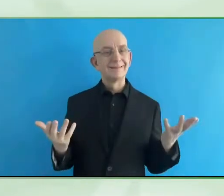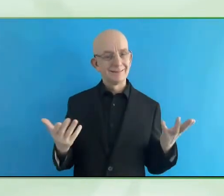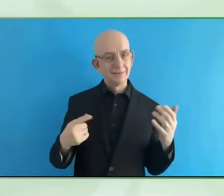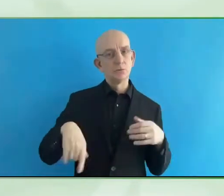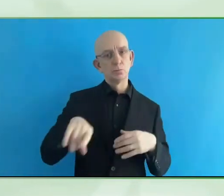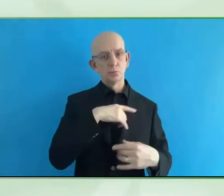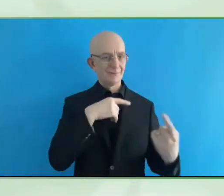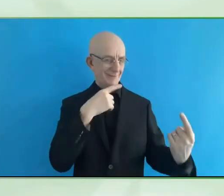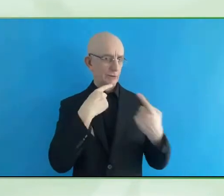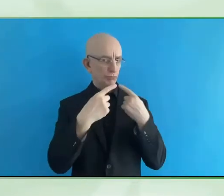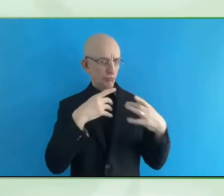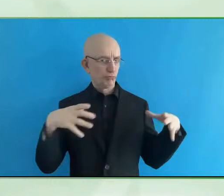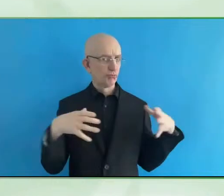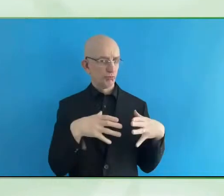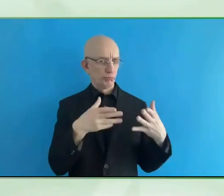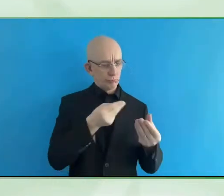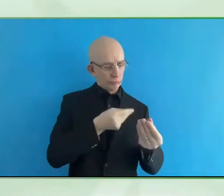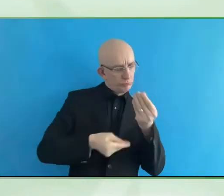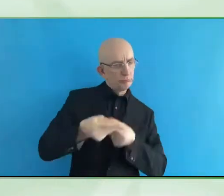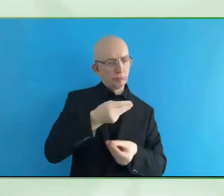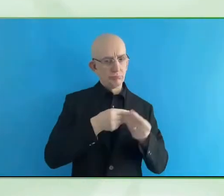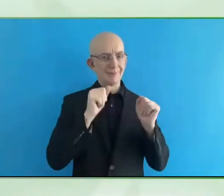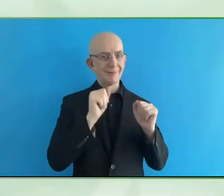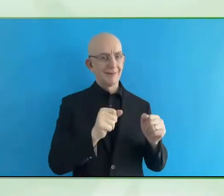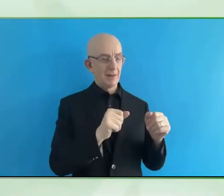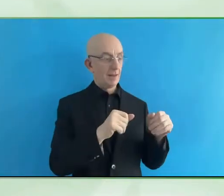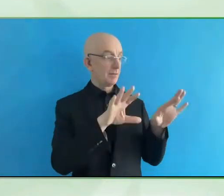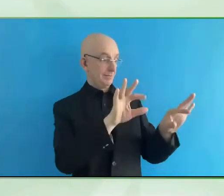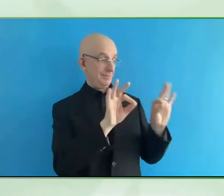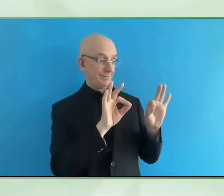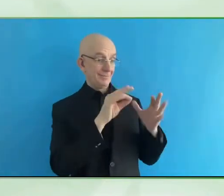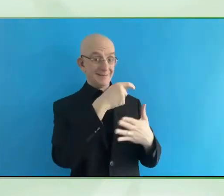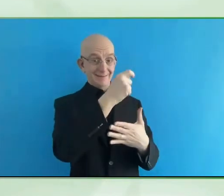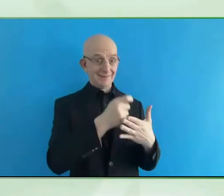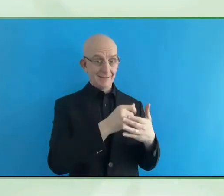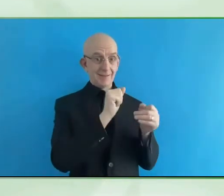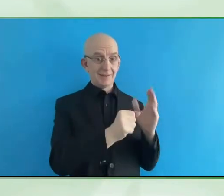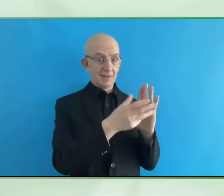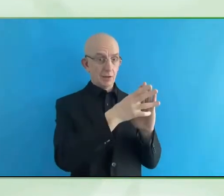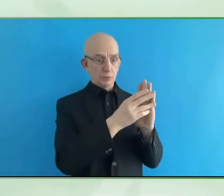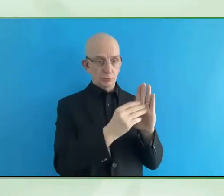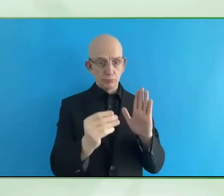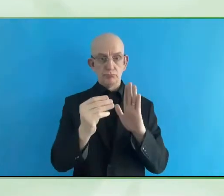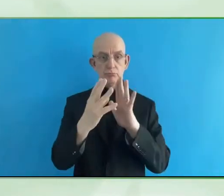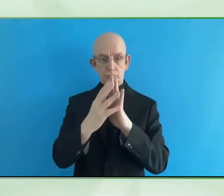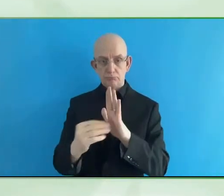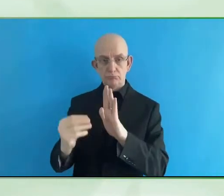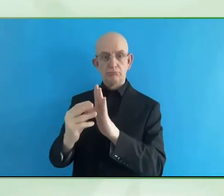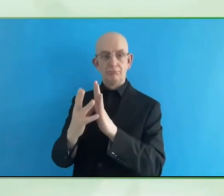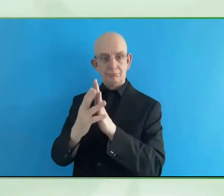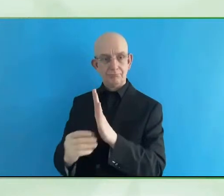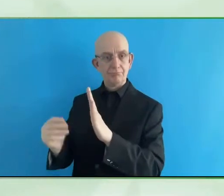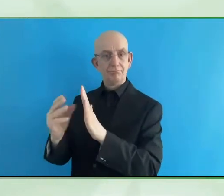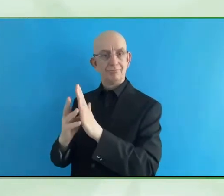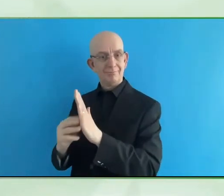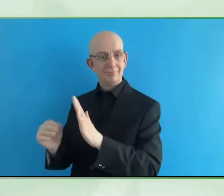that you know you don't have thousands to sell.